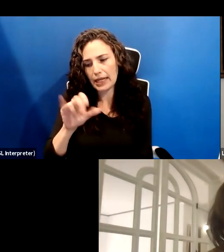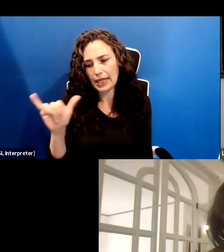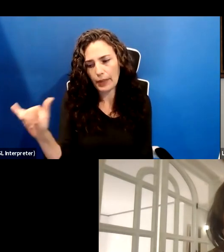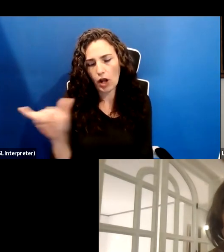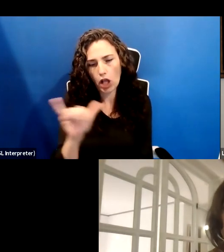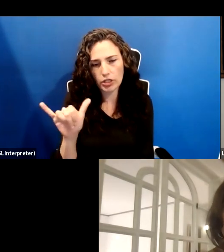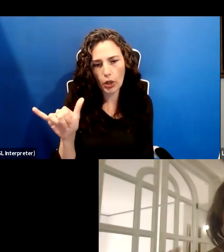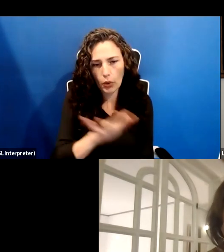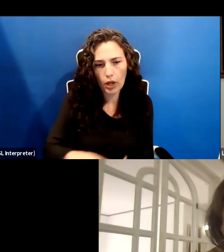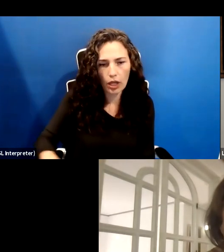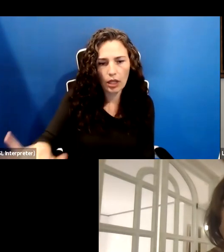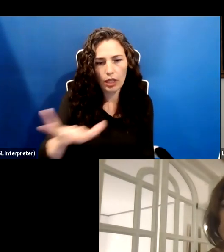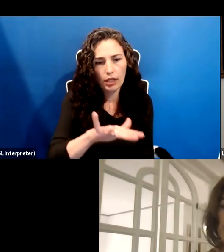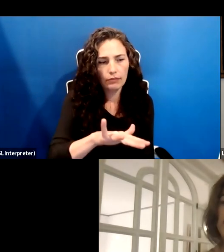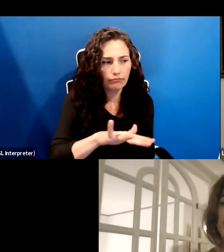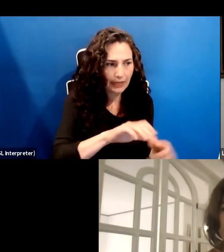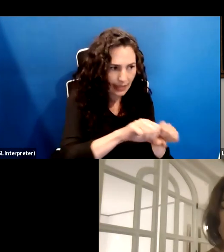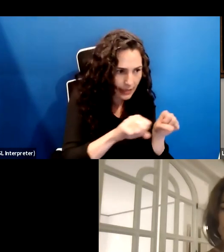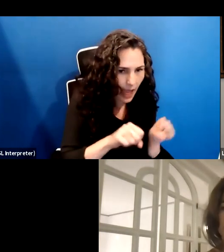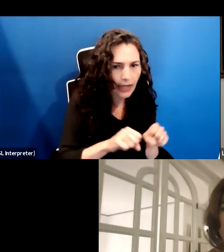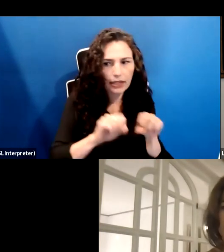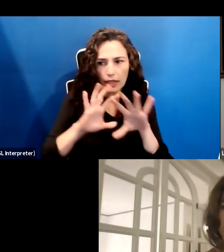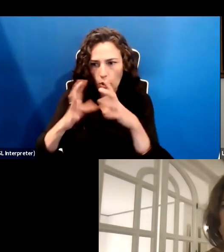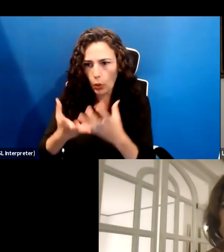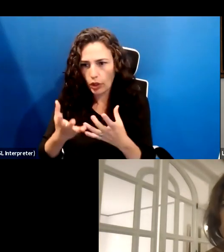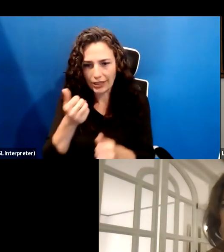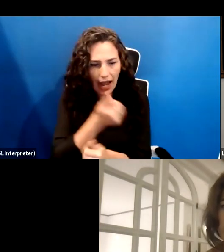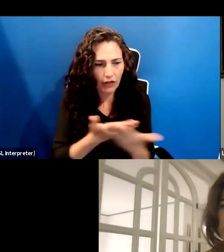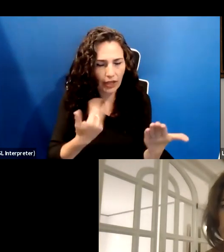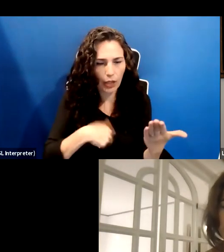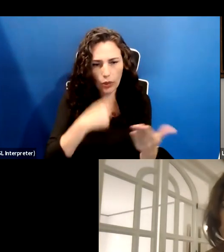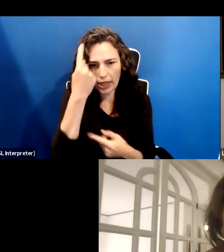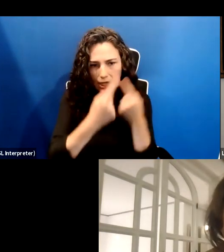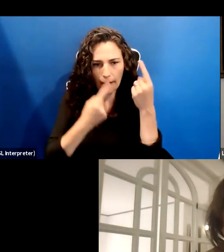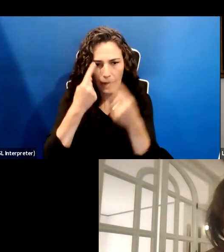and what we need to be thinking about as we move forward because